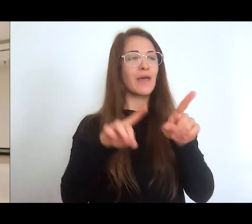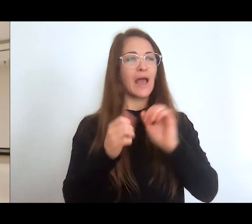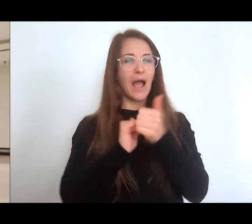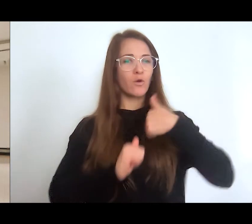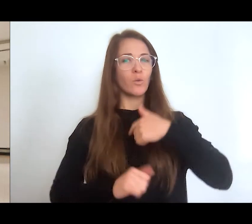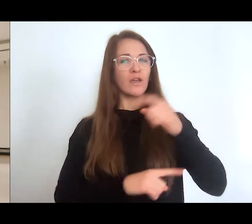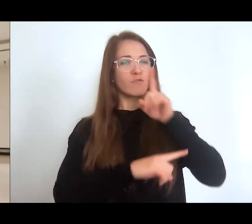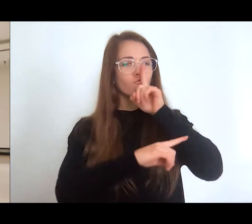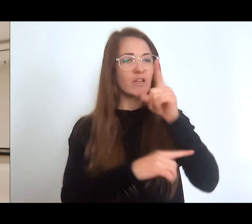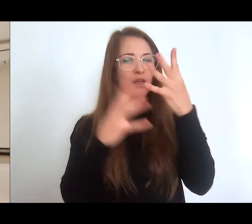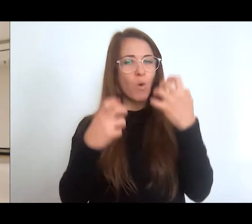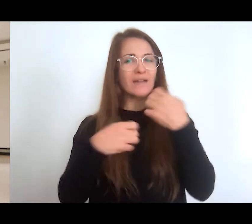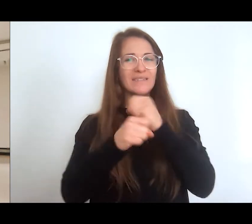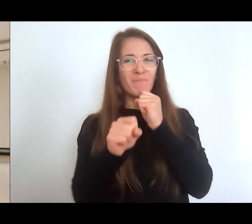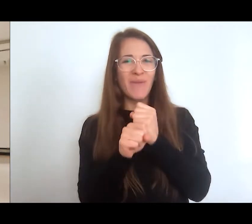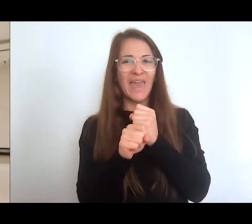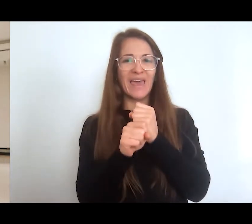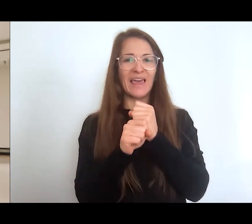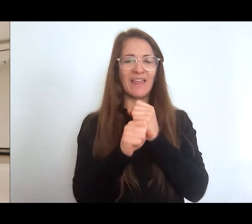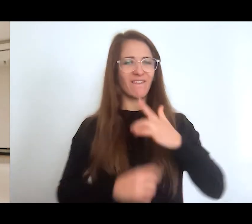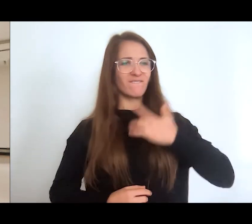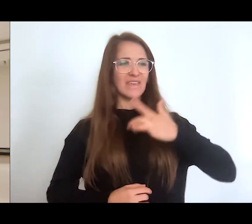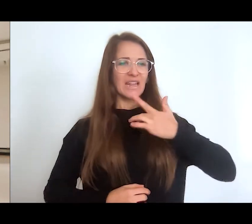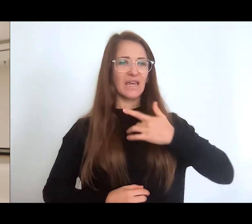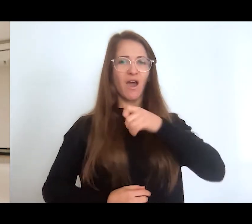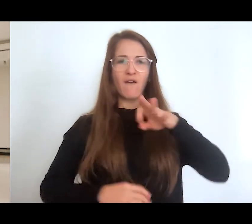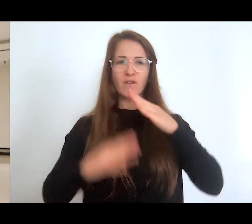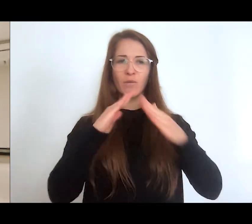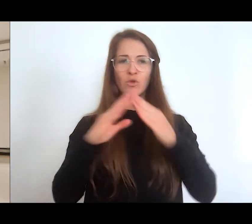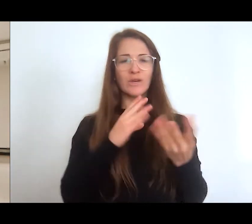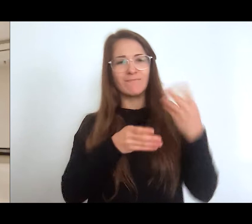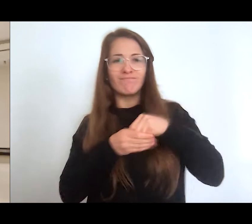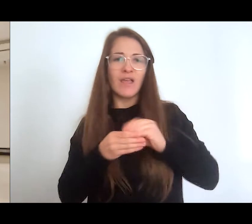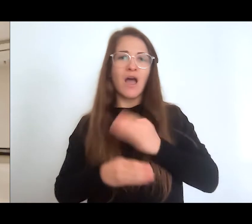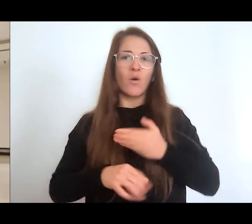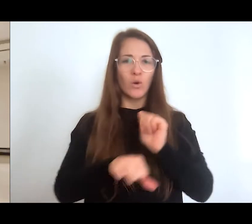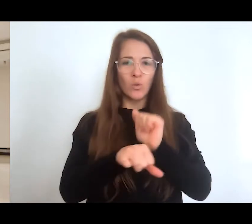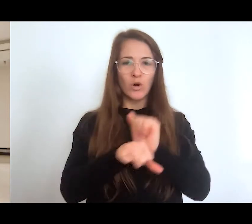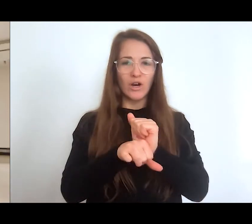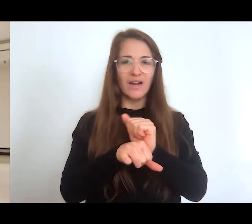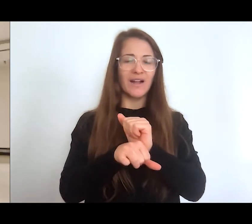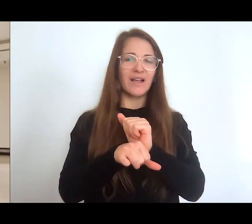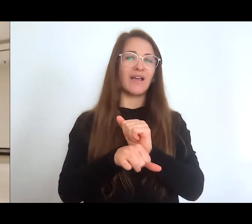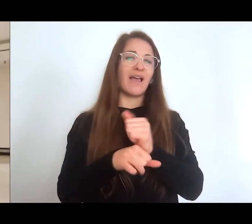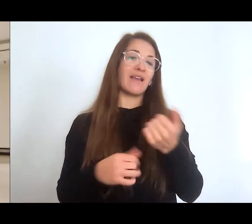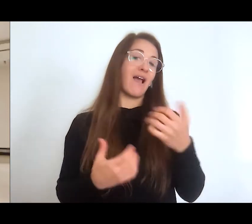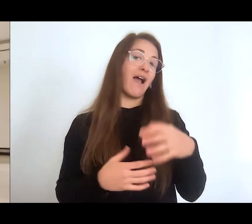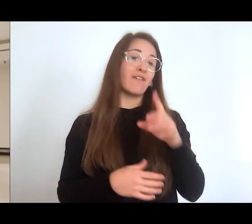VISUALLY OR ORALLY BUT HOW DO WE REALLY WANT TO MAKE THE IMPRESSION OF COMMUNITY IN WHAT